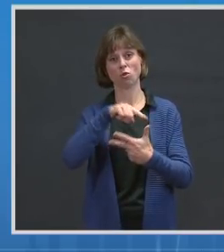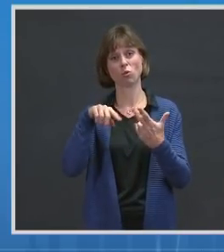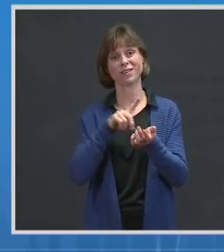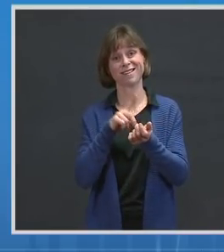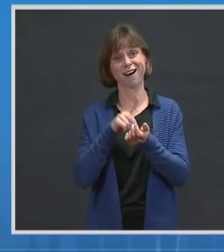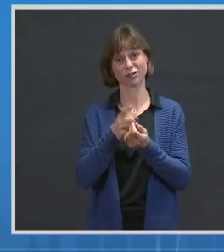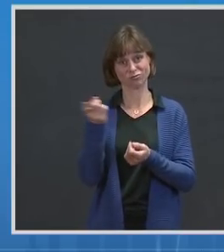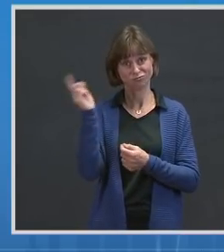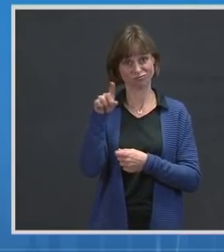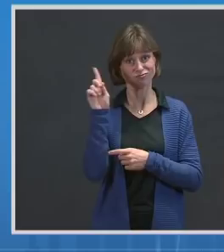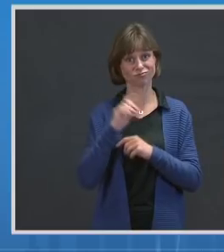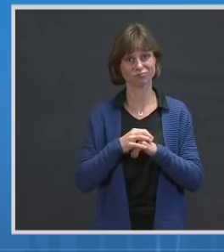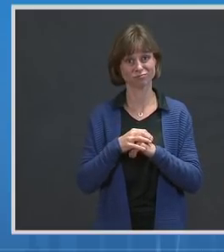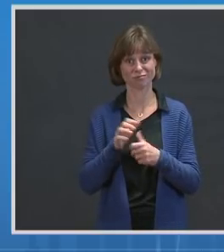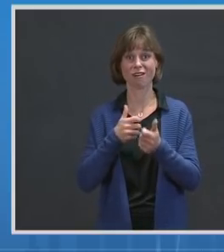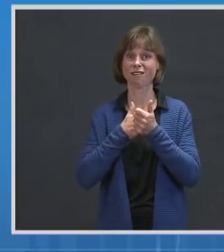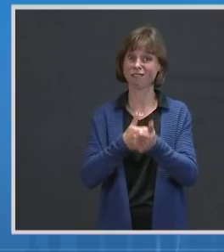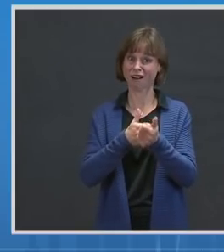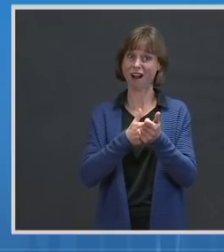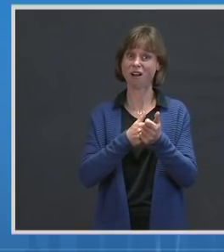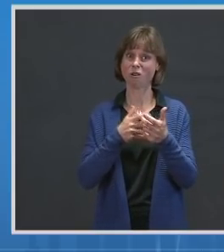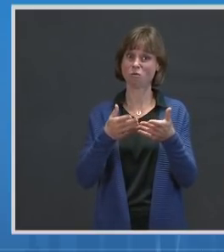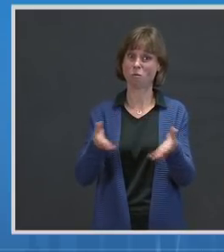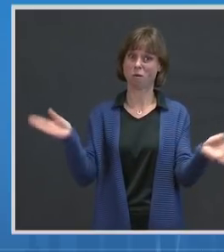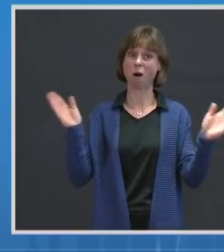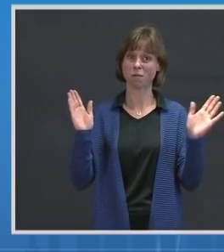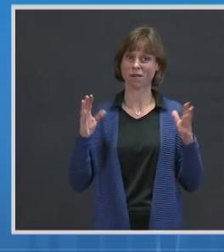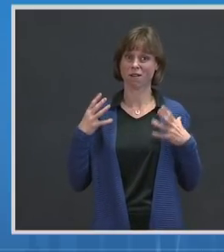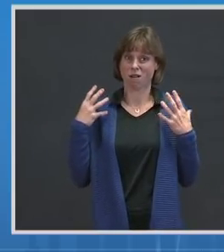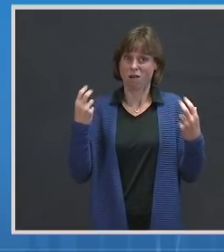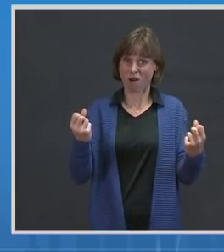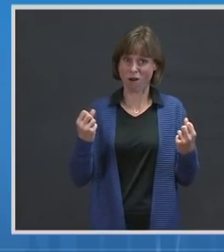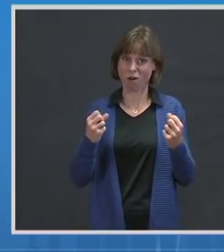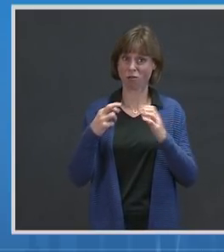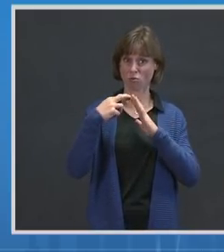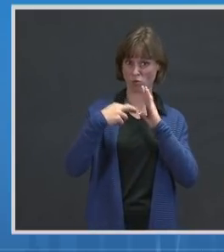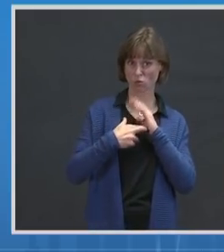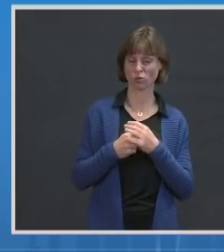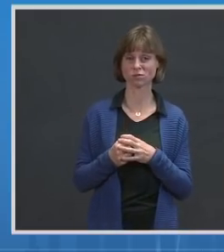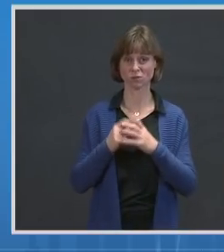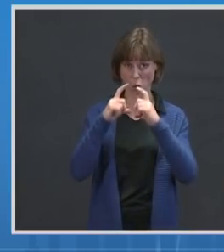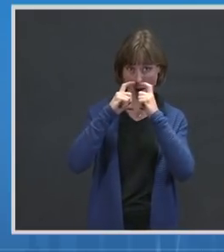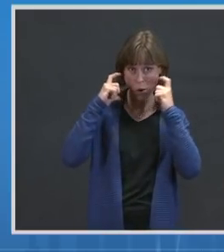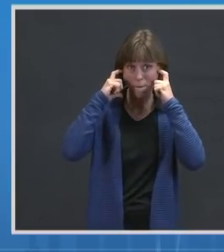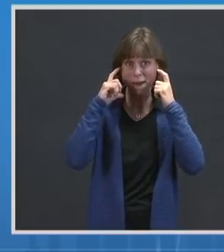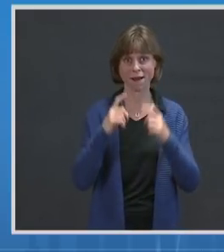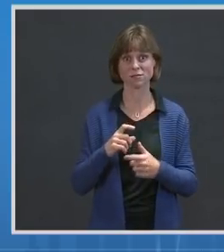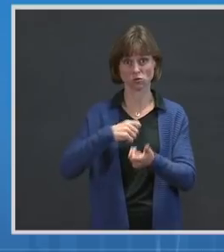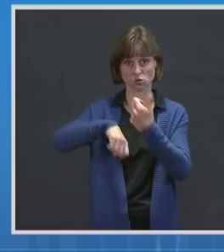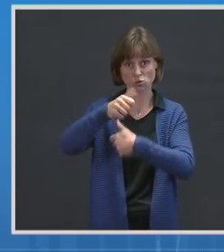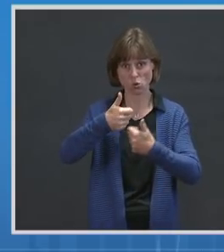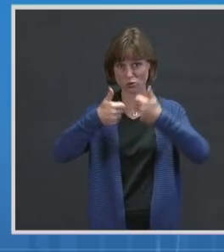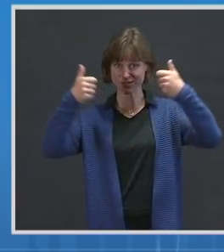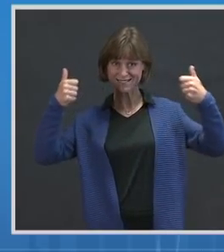Follow the public health guidance. Wear masks, social distance, and get vaccinated when it's your turn.